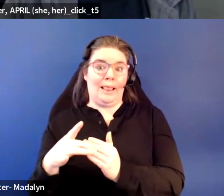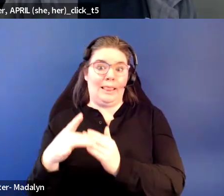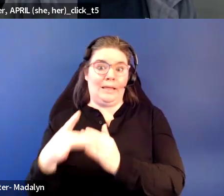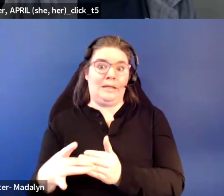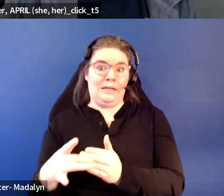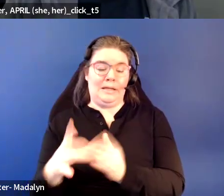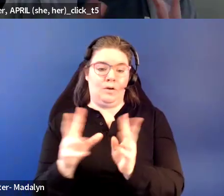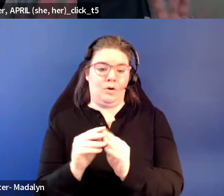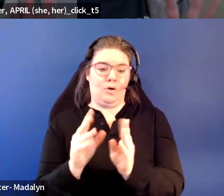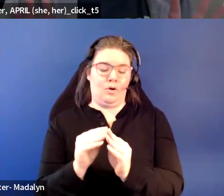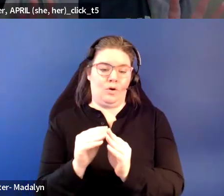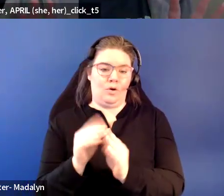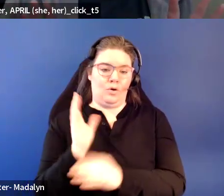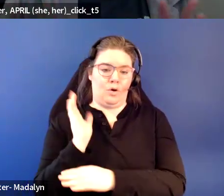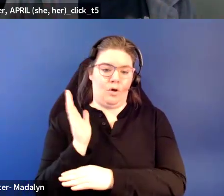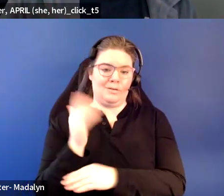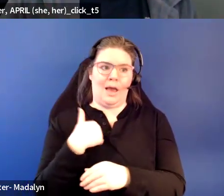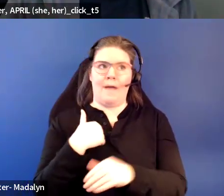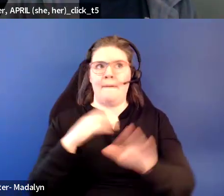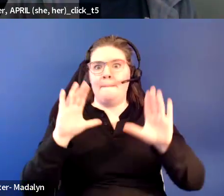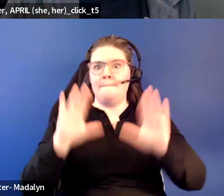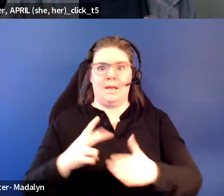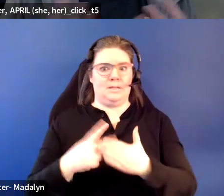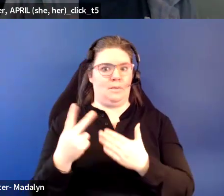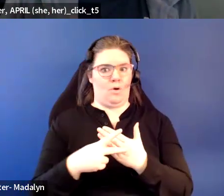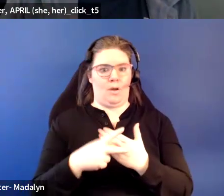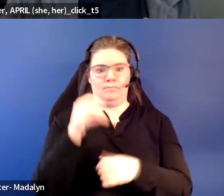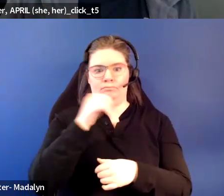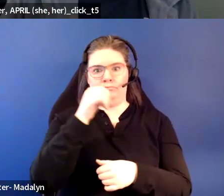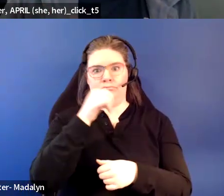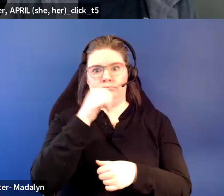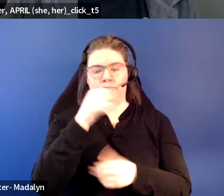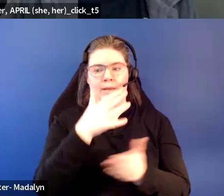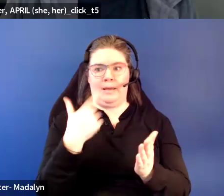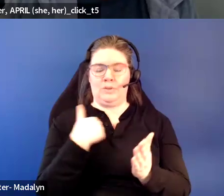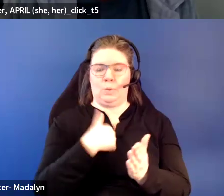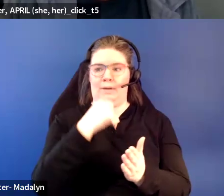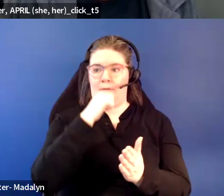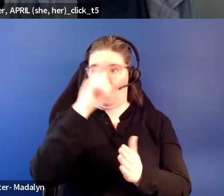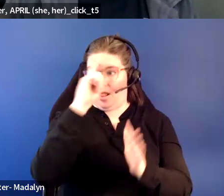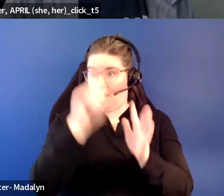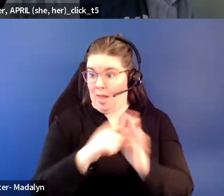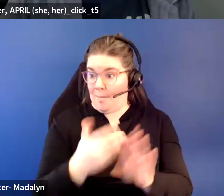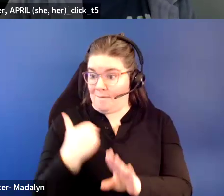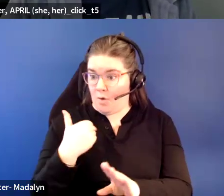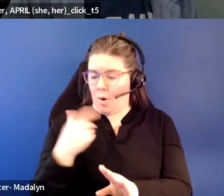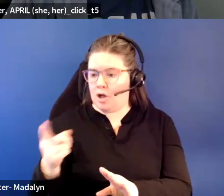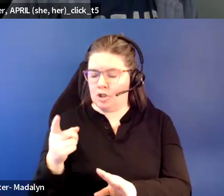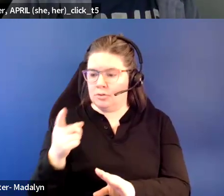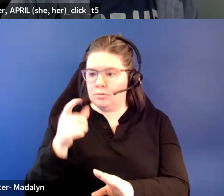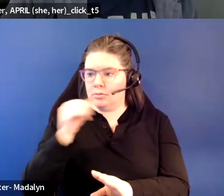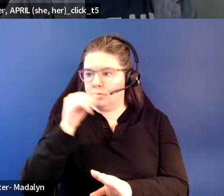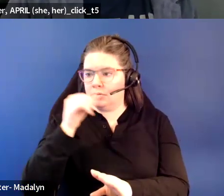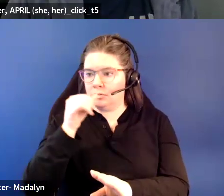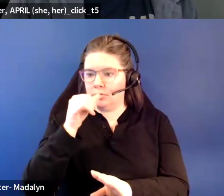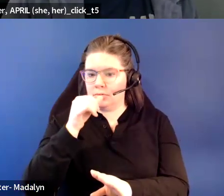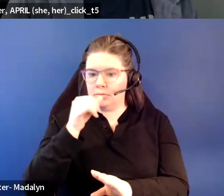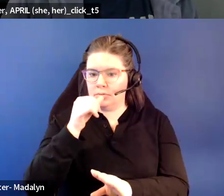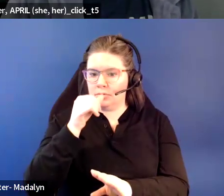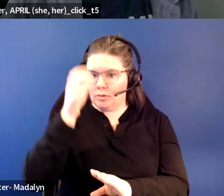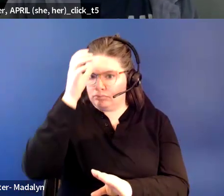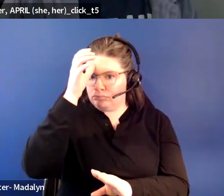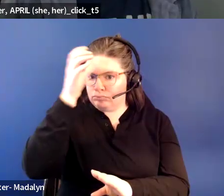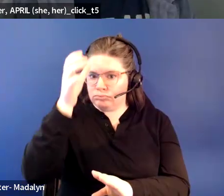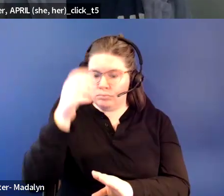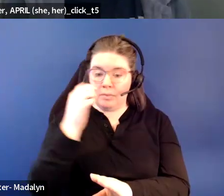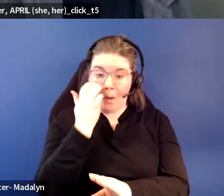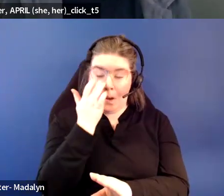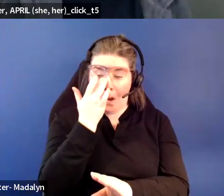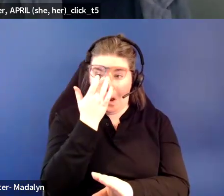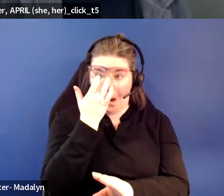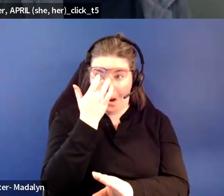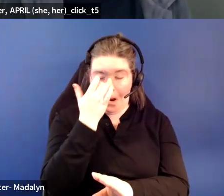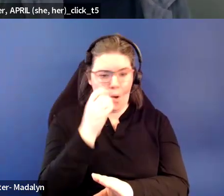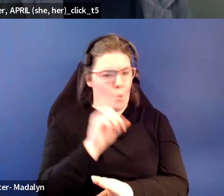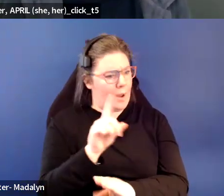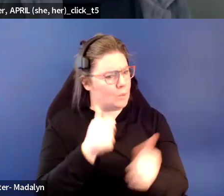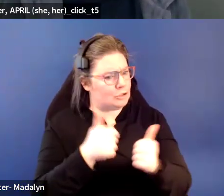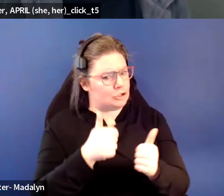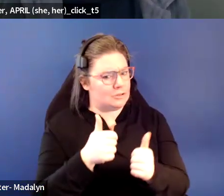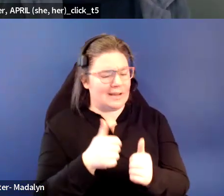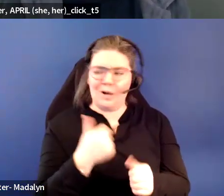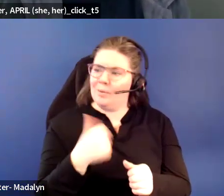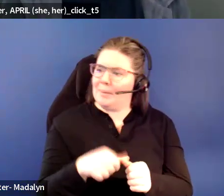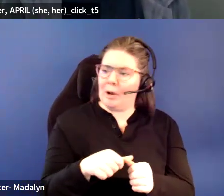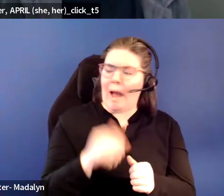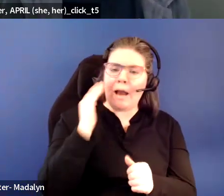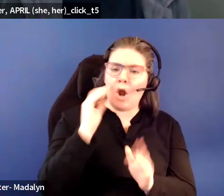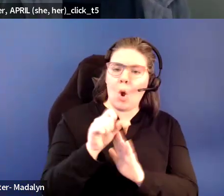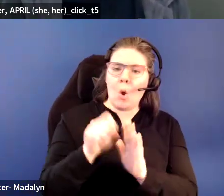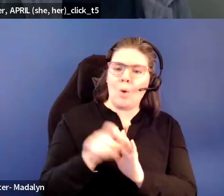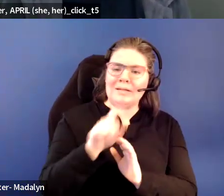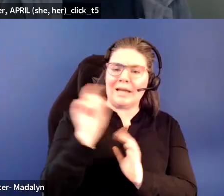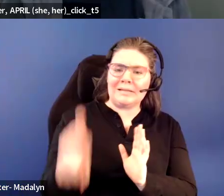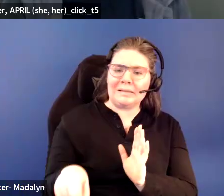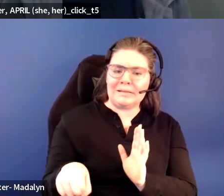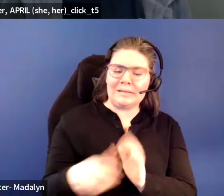Sierra Royster, APRIL (she, her): they are. Do they have an amazing employment program? It's just things that we haven't even thought of before. I'm like that. It's just leading the way. So I don't remember where she's from, but she's in Texas. It's